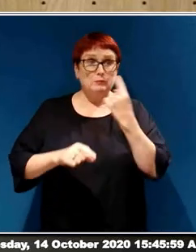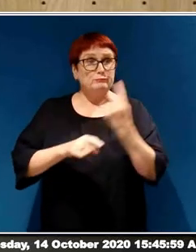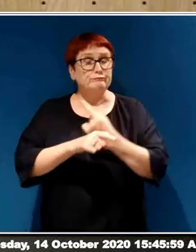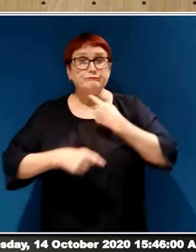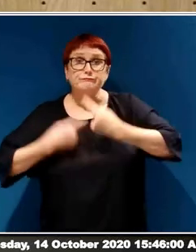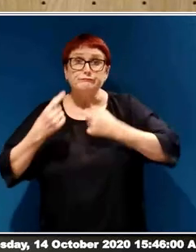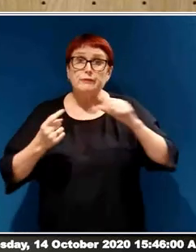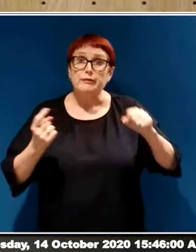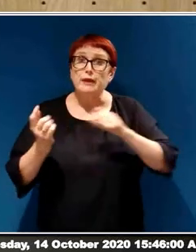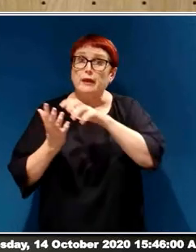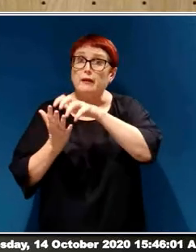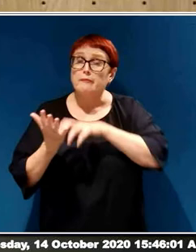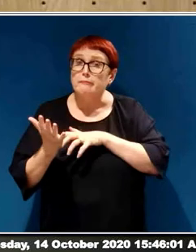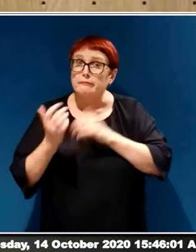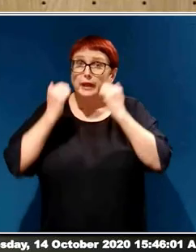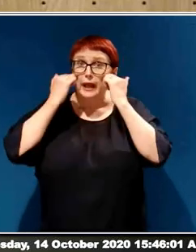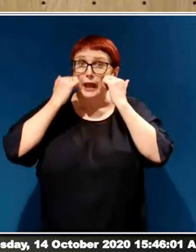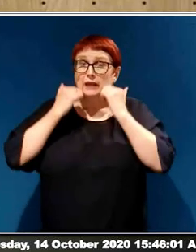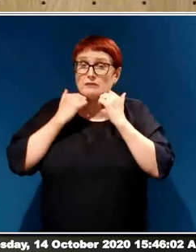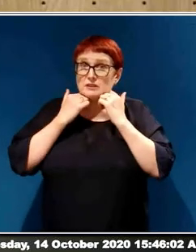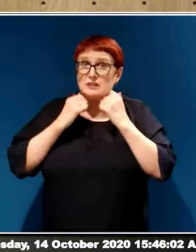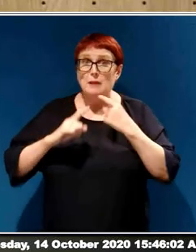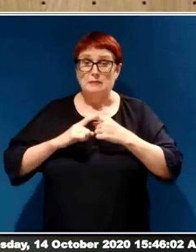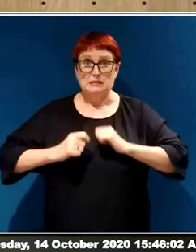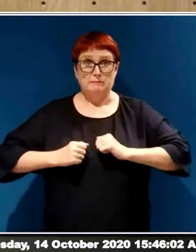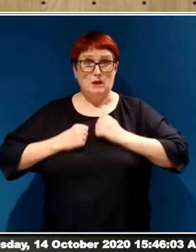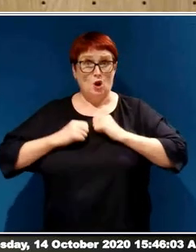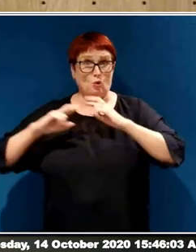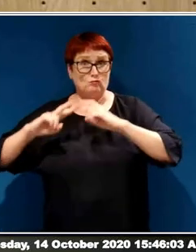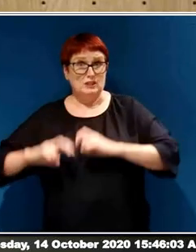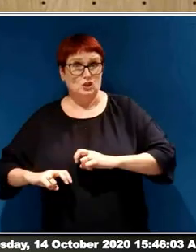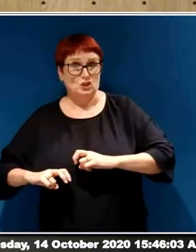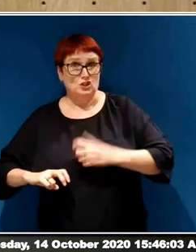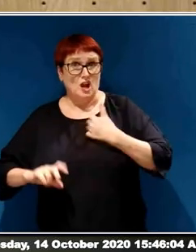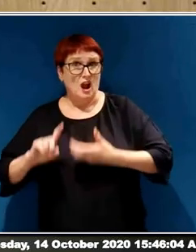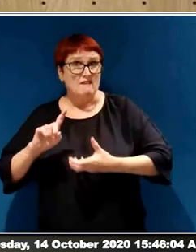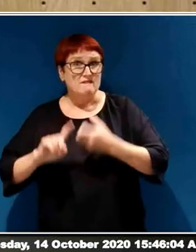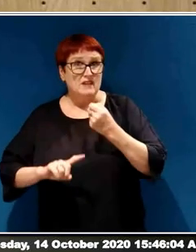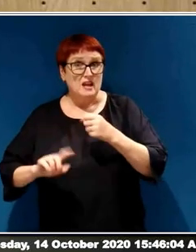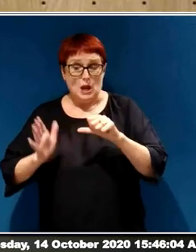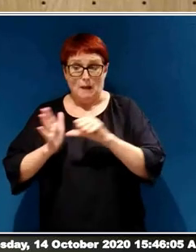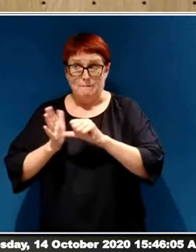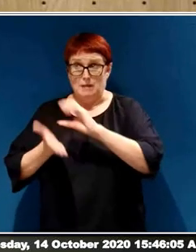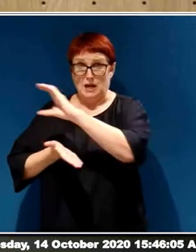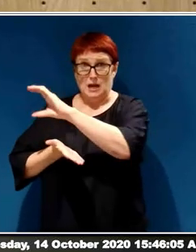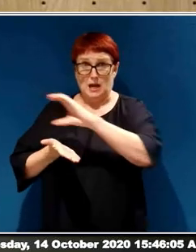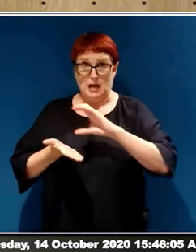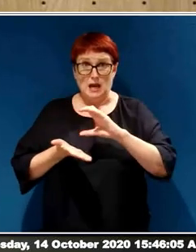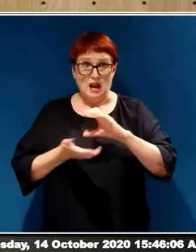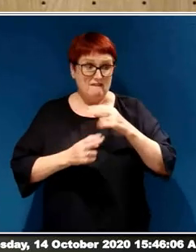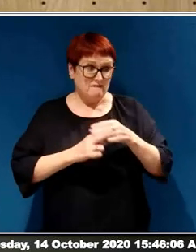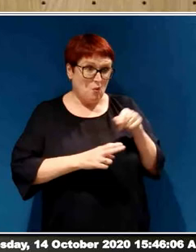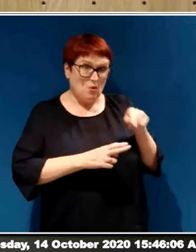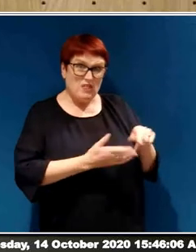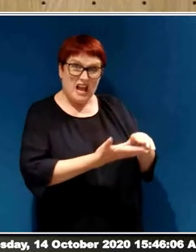conducted, is that those funds that were attracted for that student don't necessarily flow on to that student.